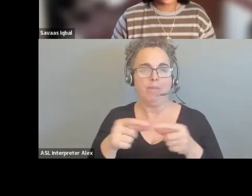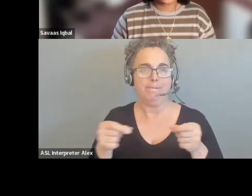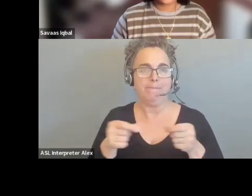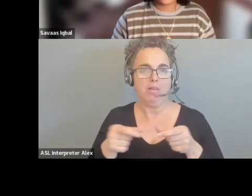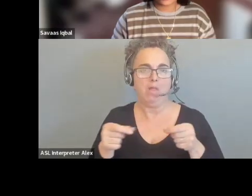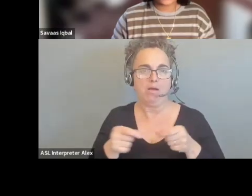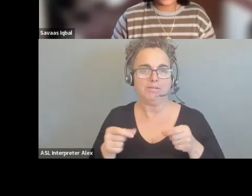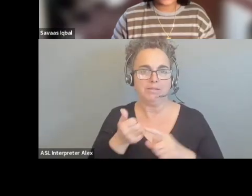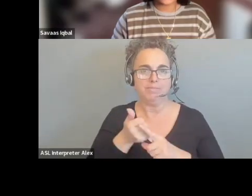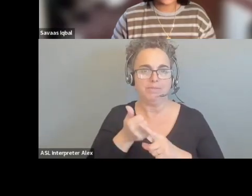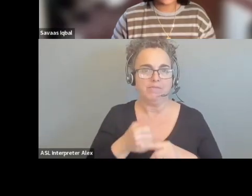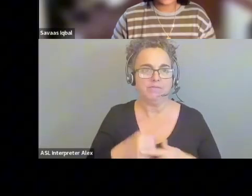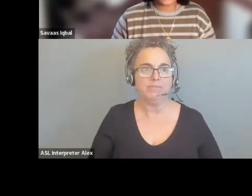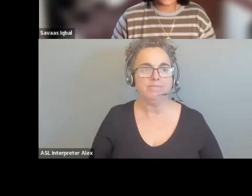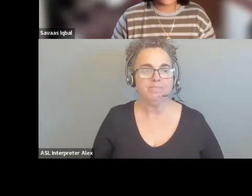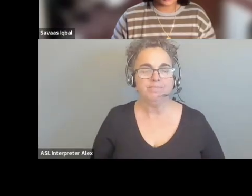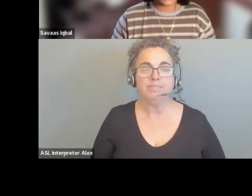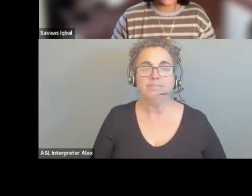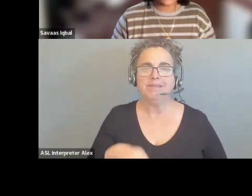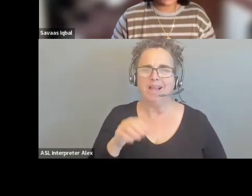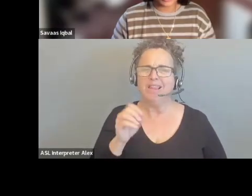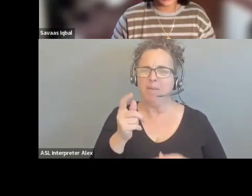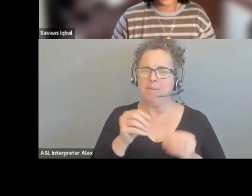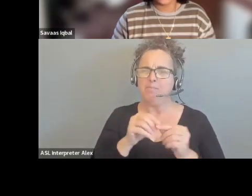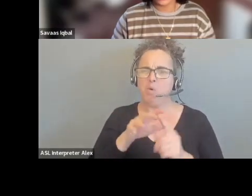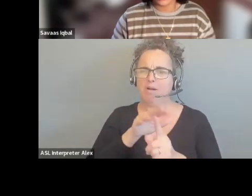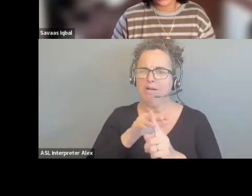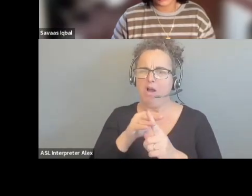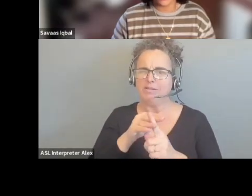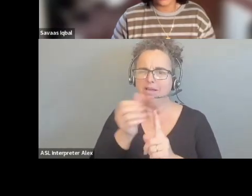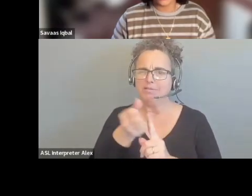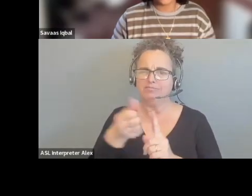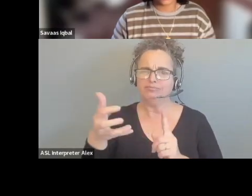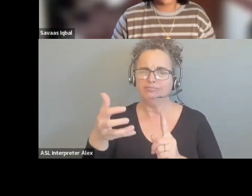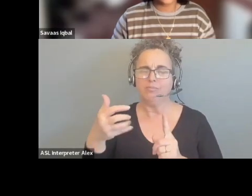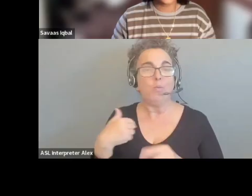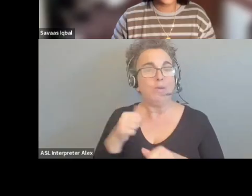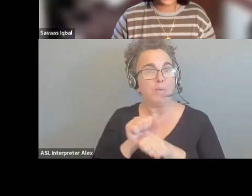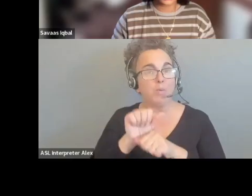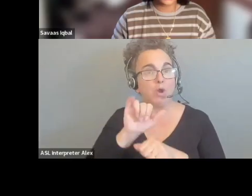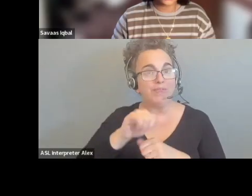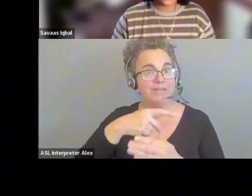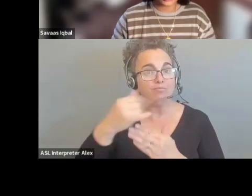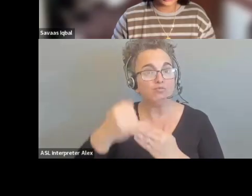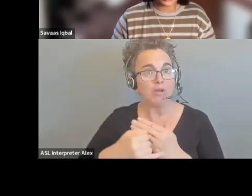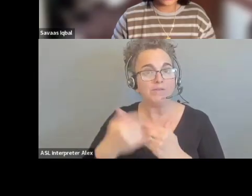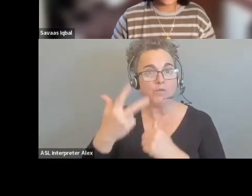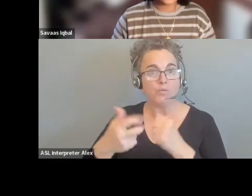So a bit of context, we've been working on this project for the past three years now, from June 2023.